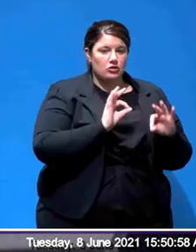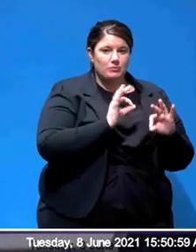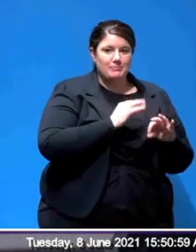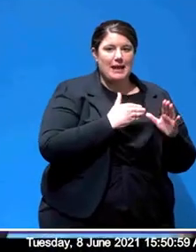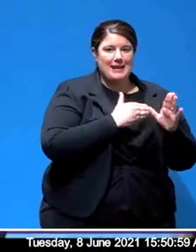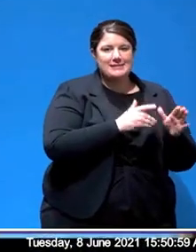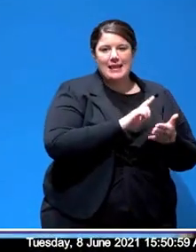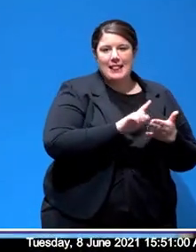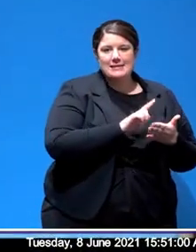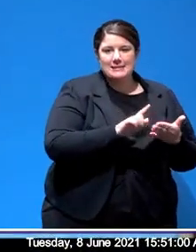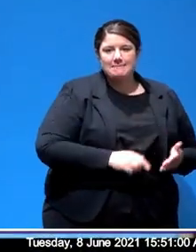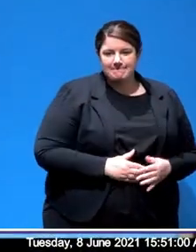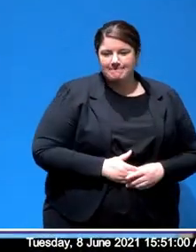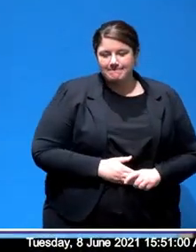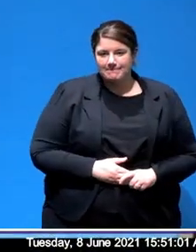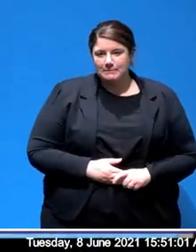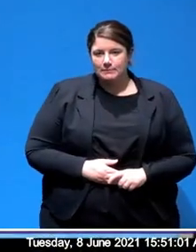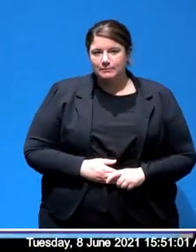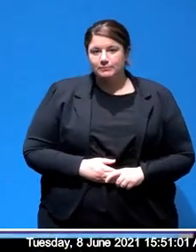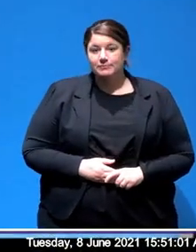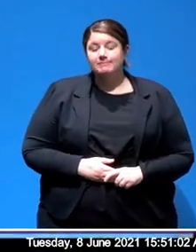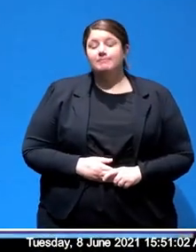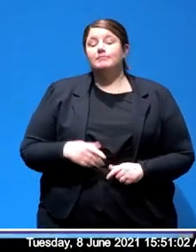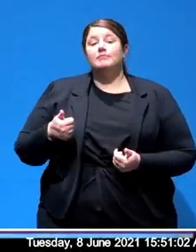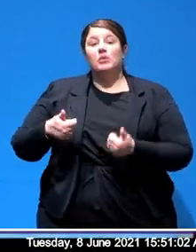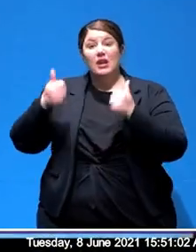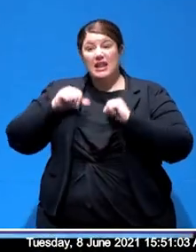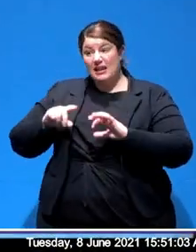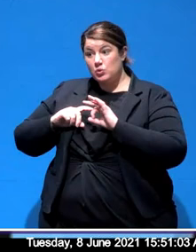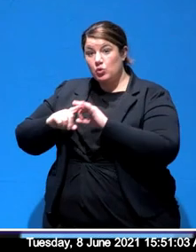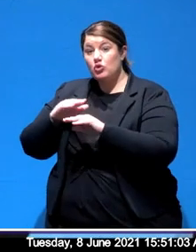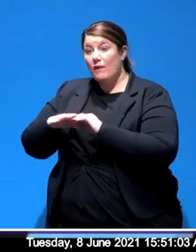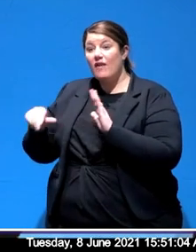I want to ask you briefly about the financial arrangements for people living in group homes.